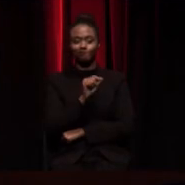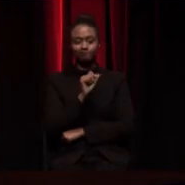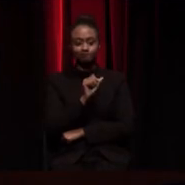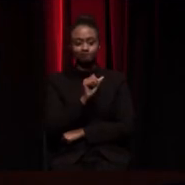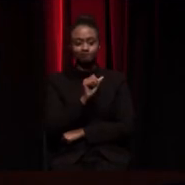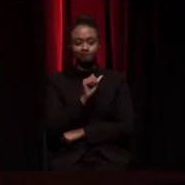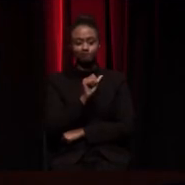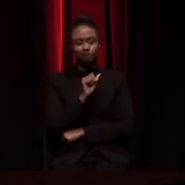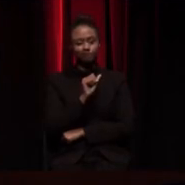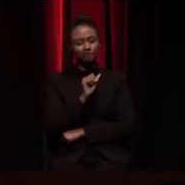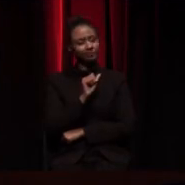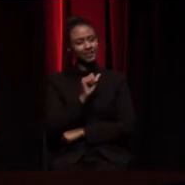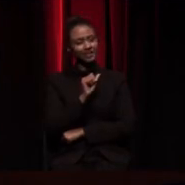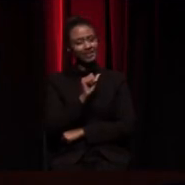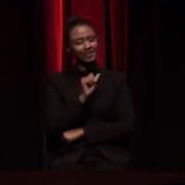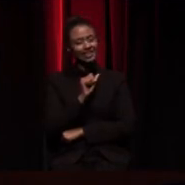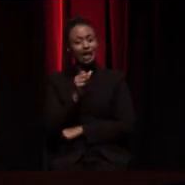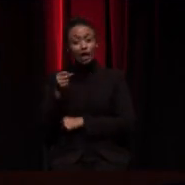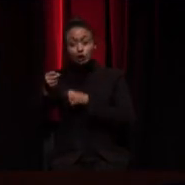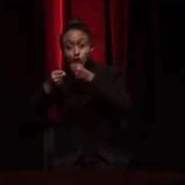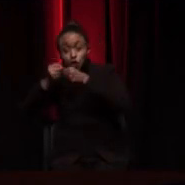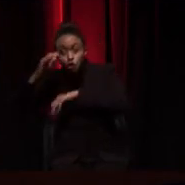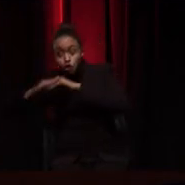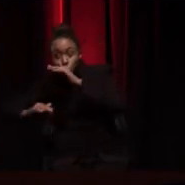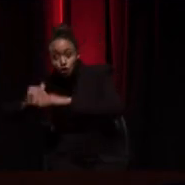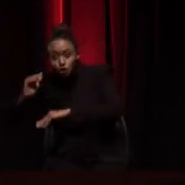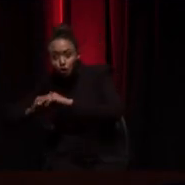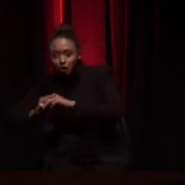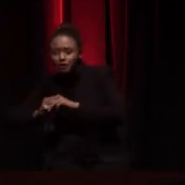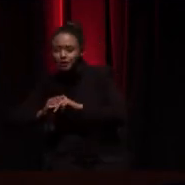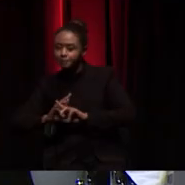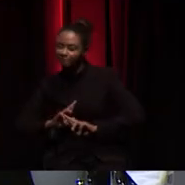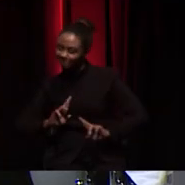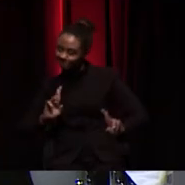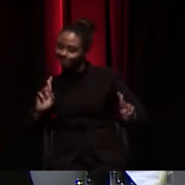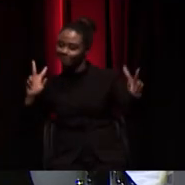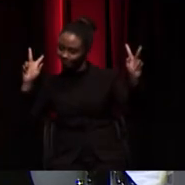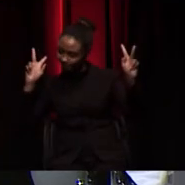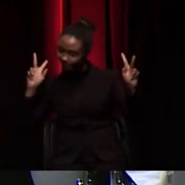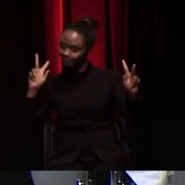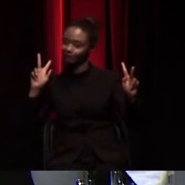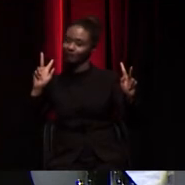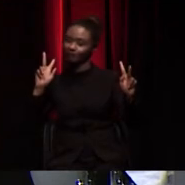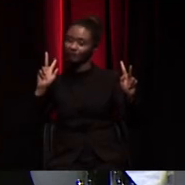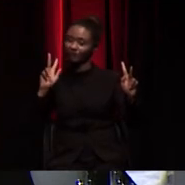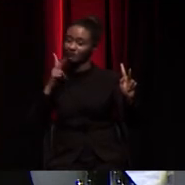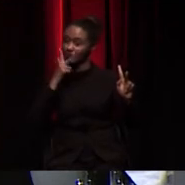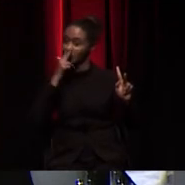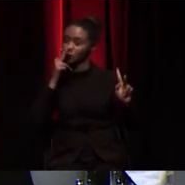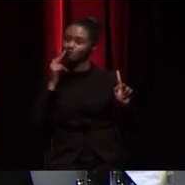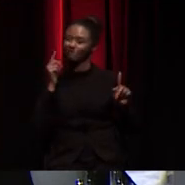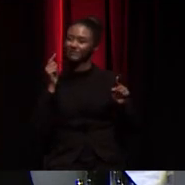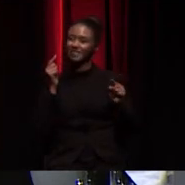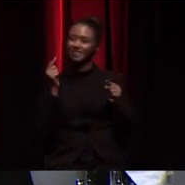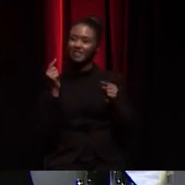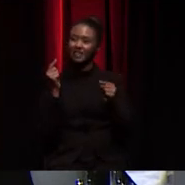it’s a little different from journalism. It is closer to content,